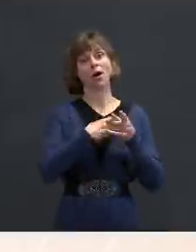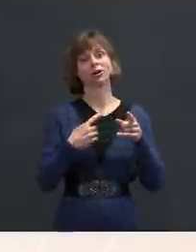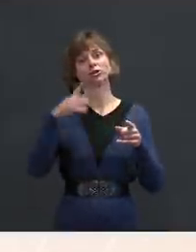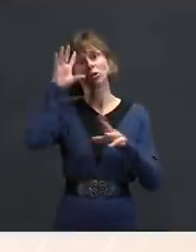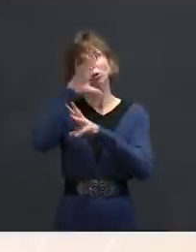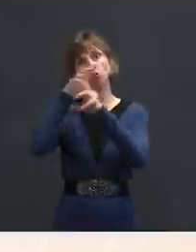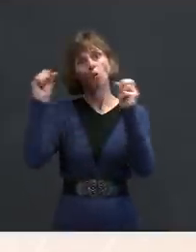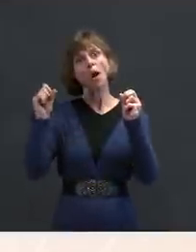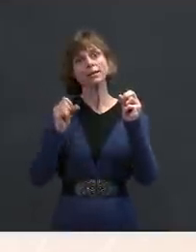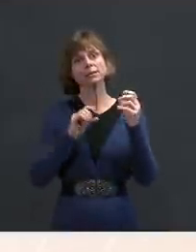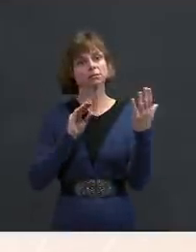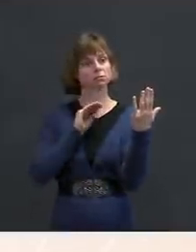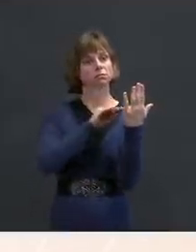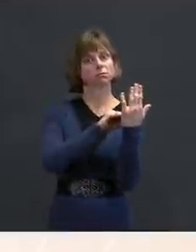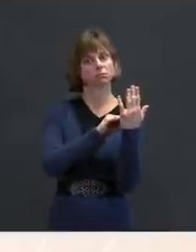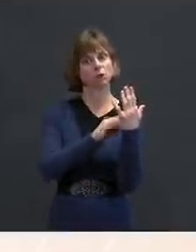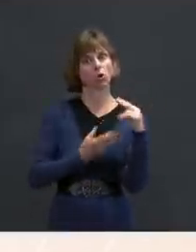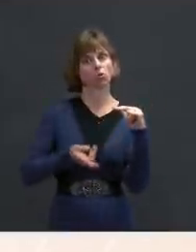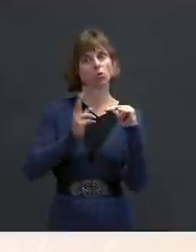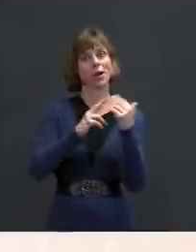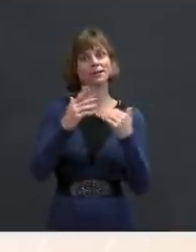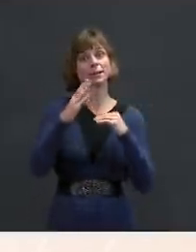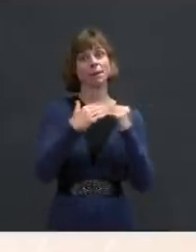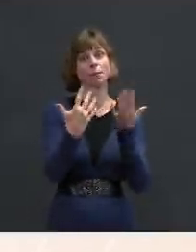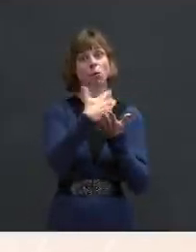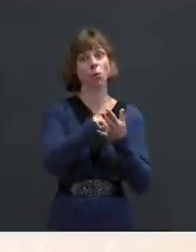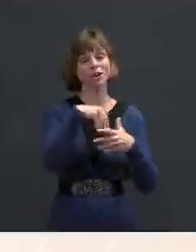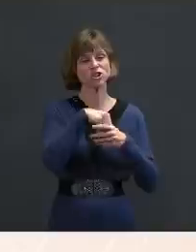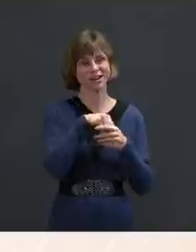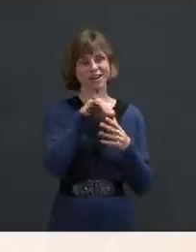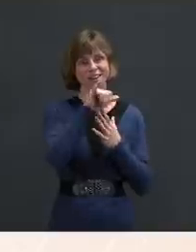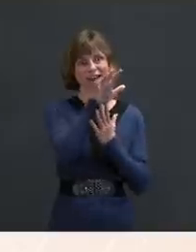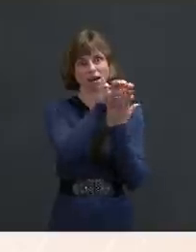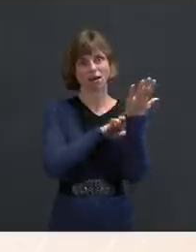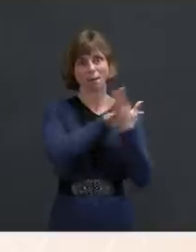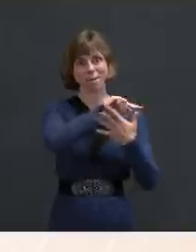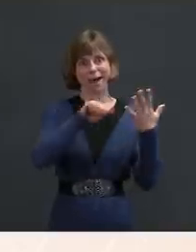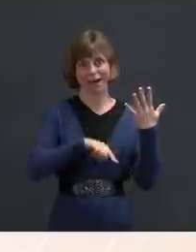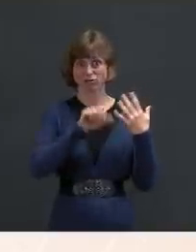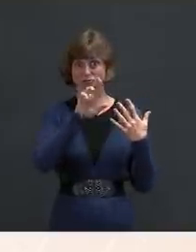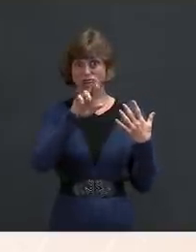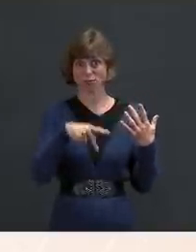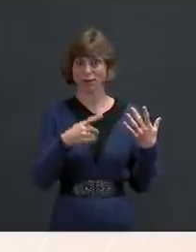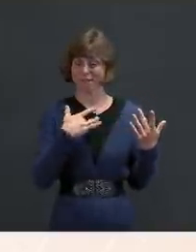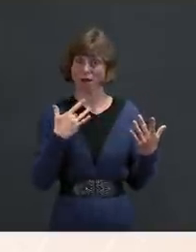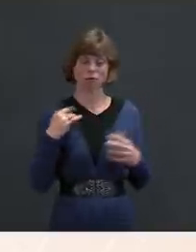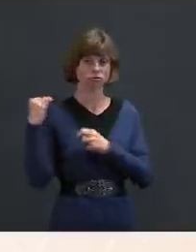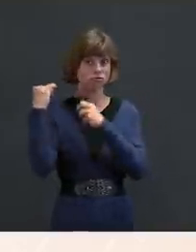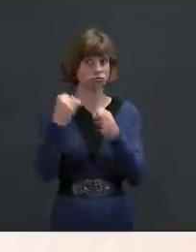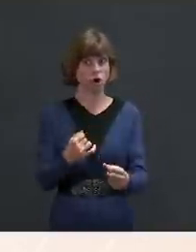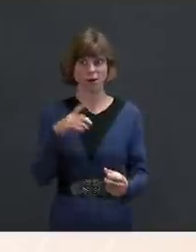in his package because he felt strongly that it's long overdue that men and women working hard trying to make ends meet